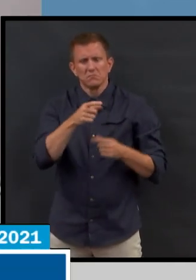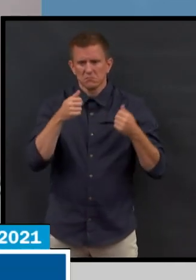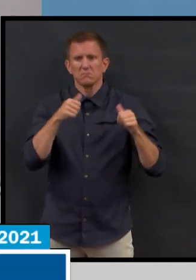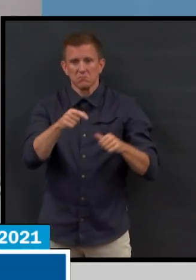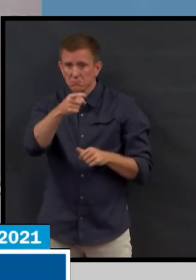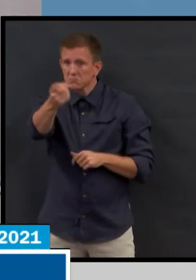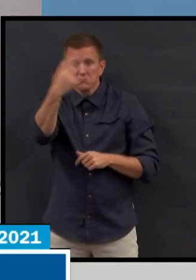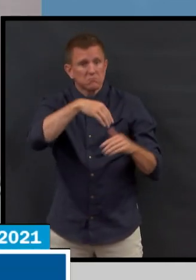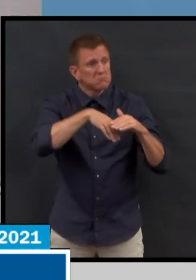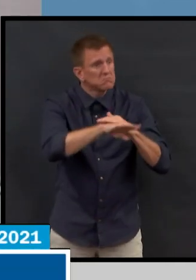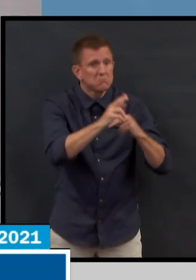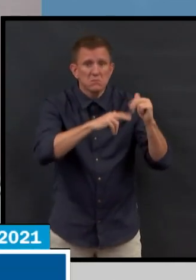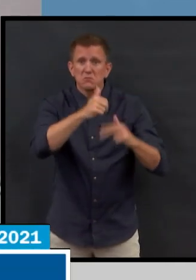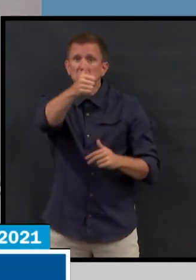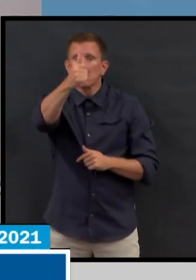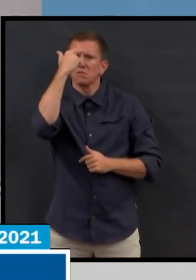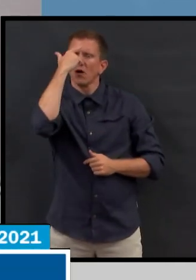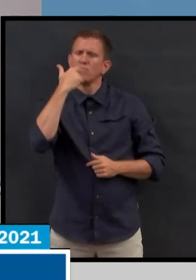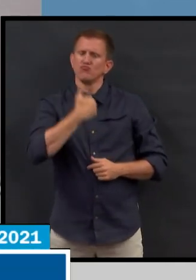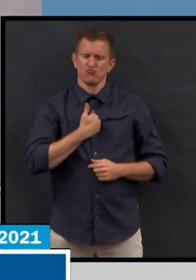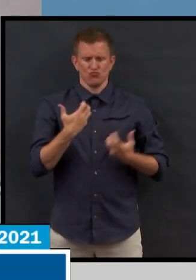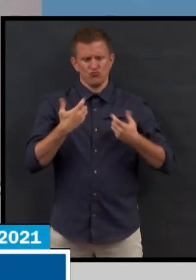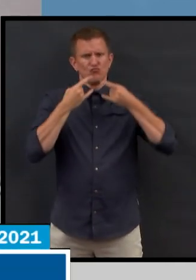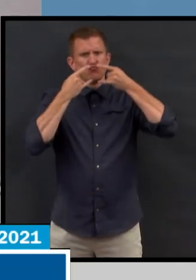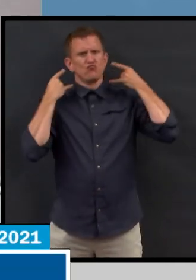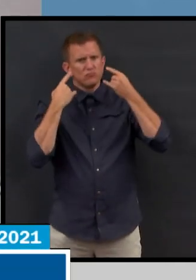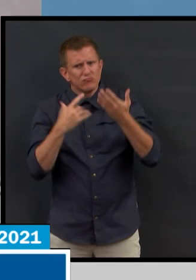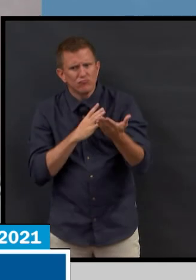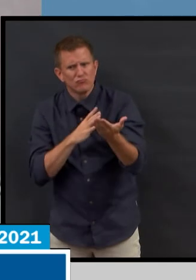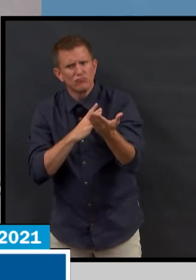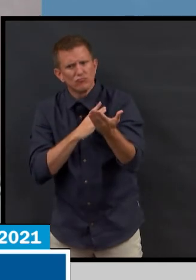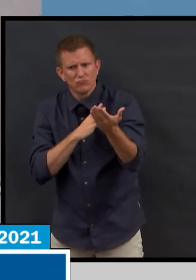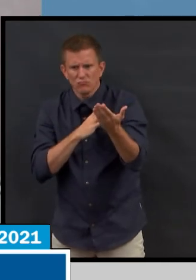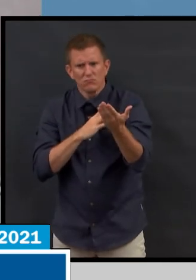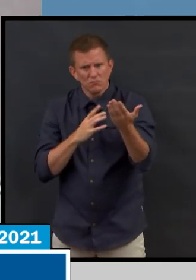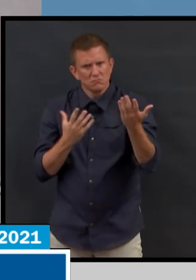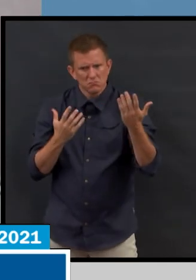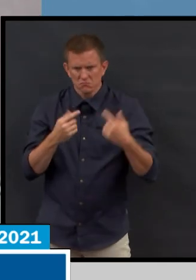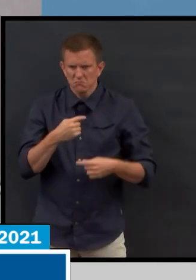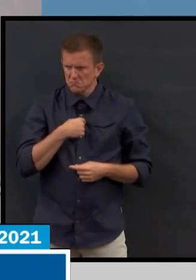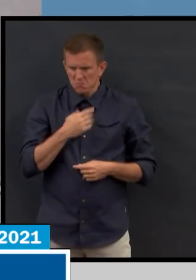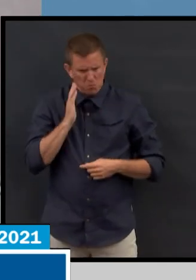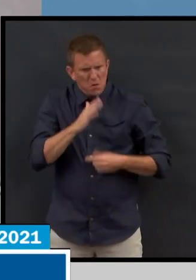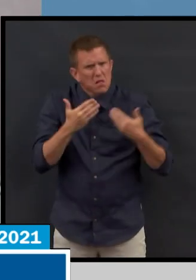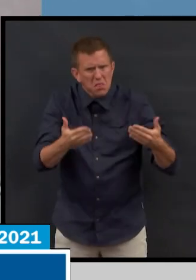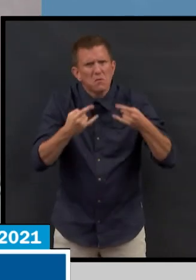risk um because of other health conditions should also wear face covering with with